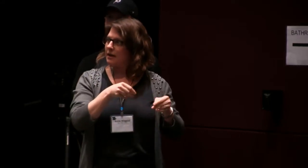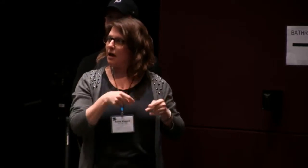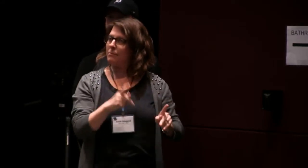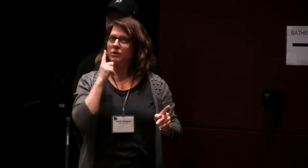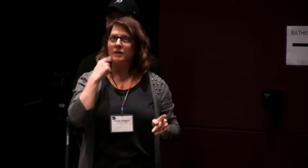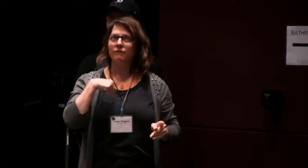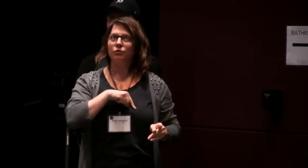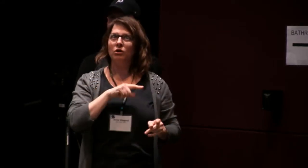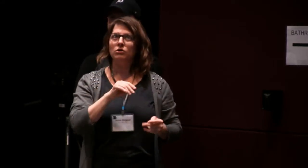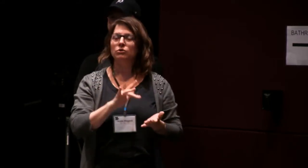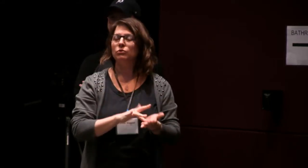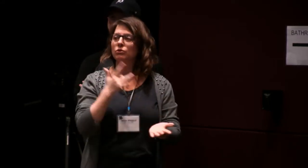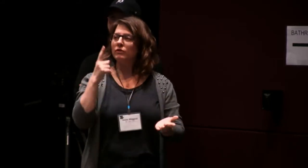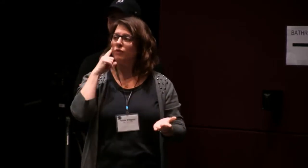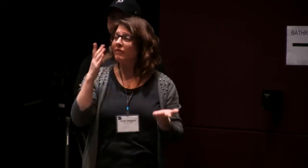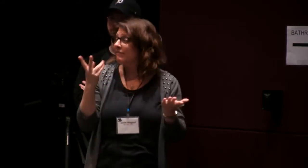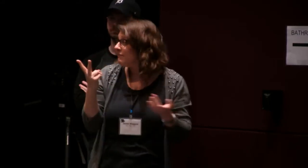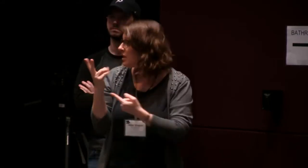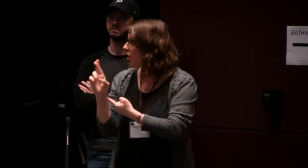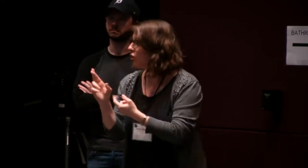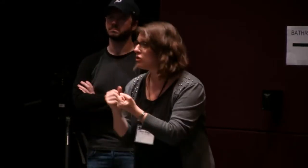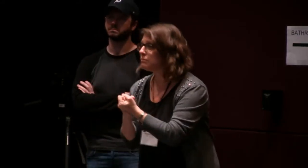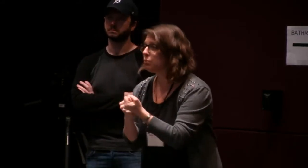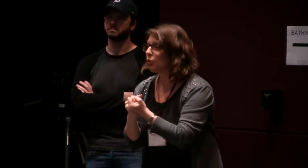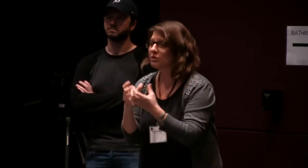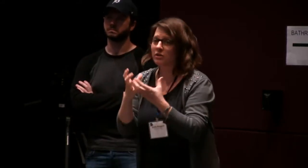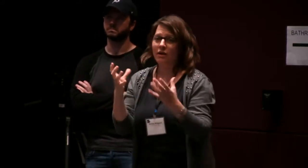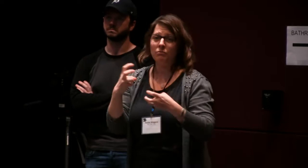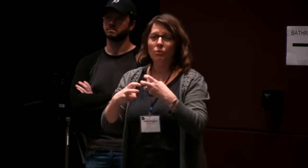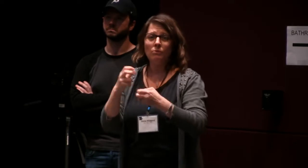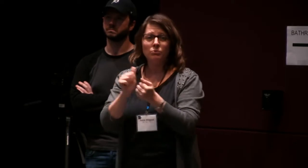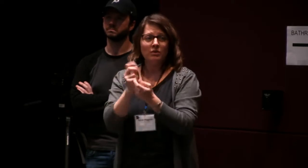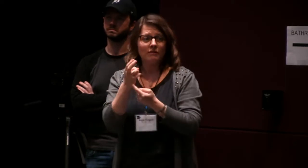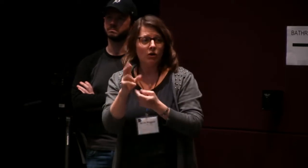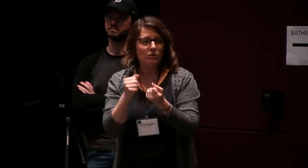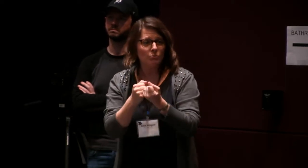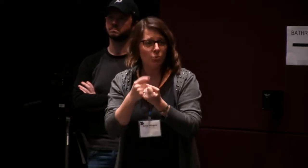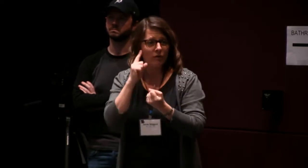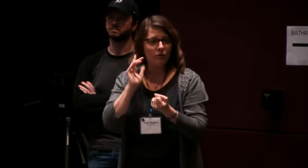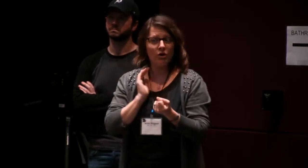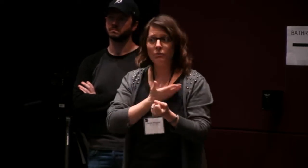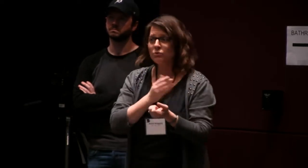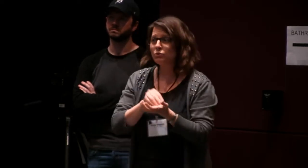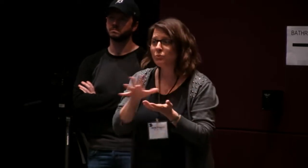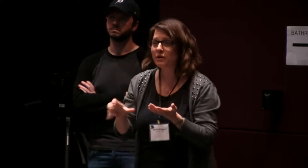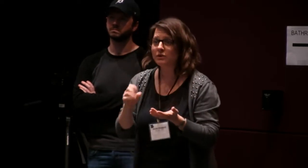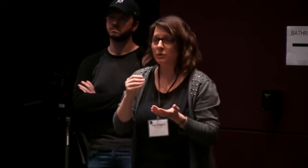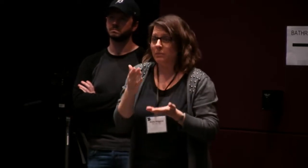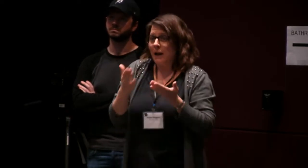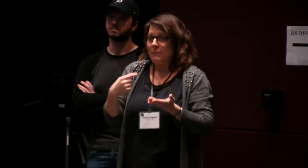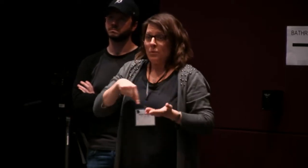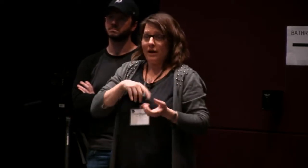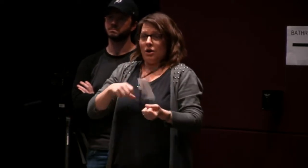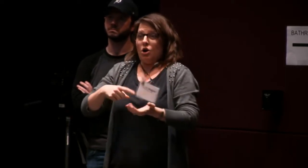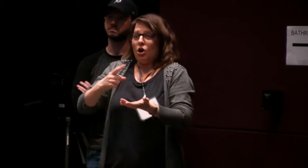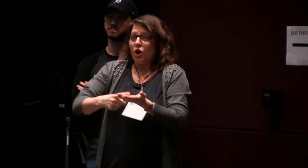a lot of blue-collar work that's available for individuals, maybe who are deaf, maybe folk rehab could support